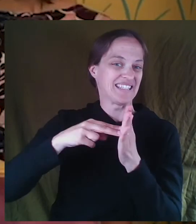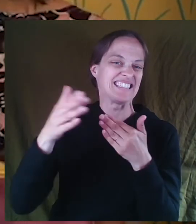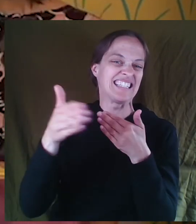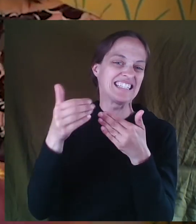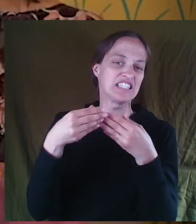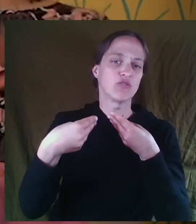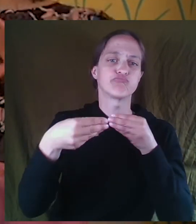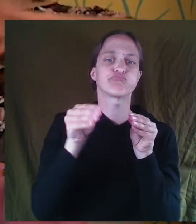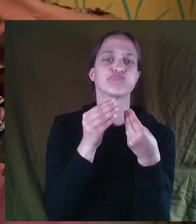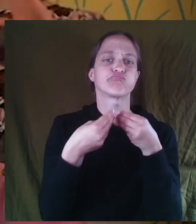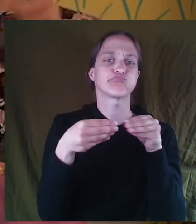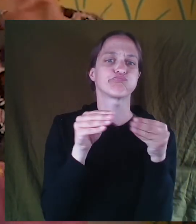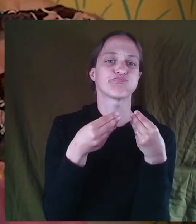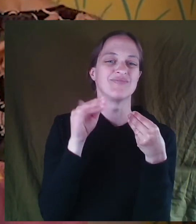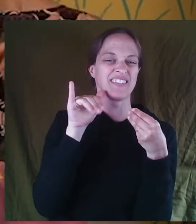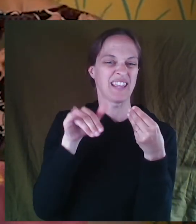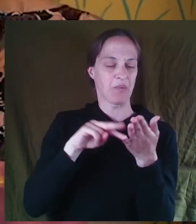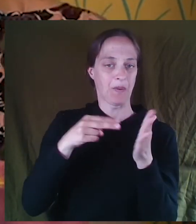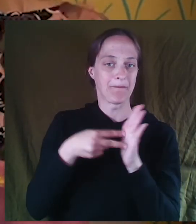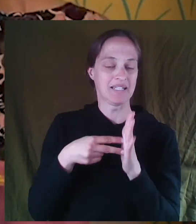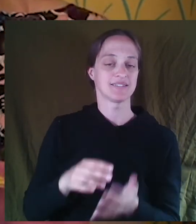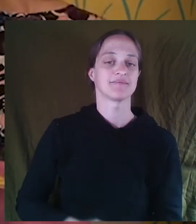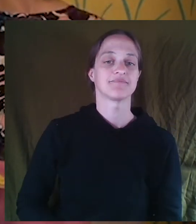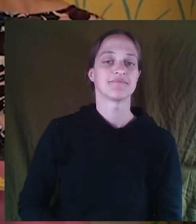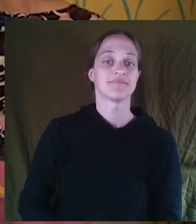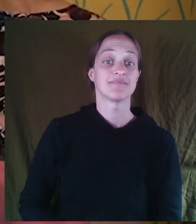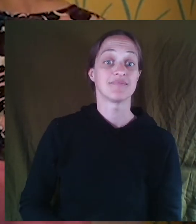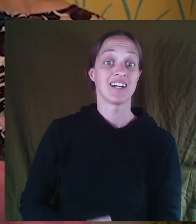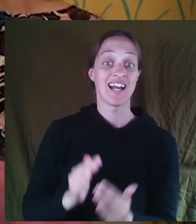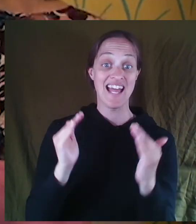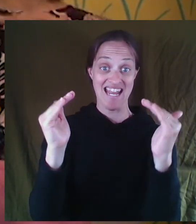is that it is easy to bend. That's what flexible means.